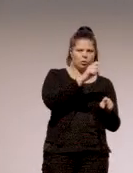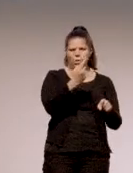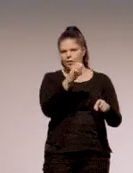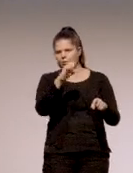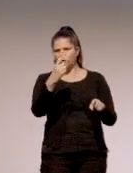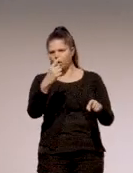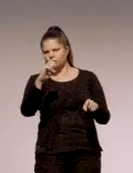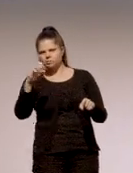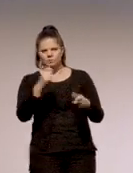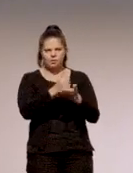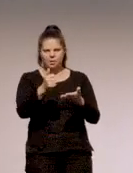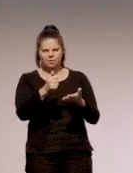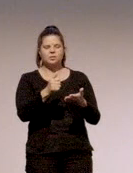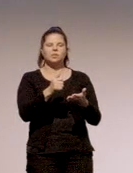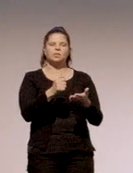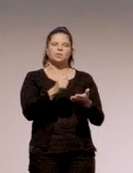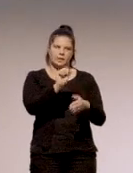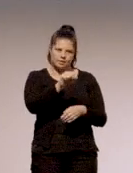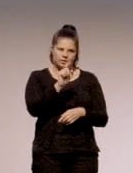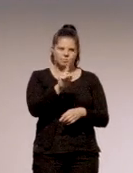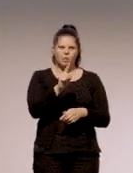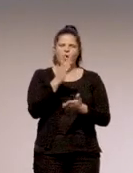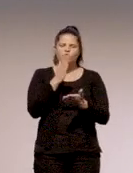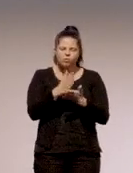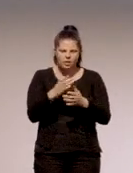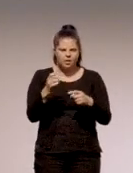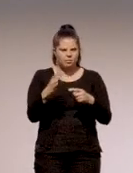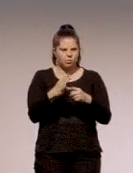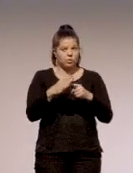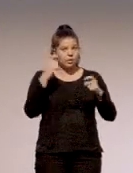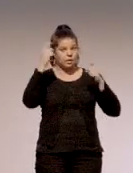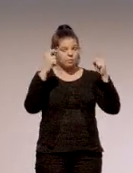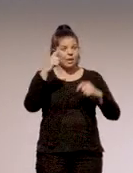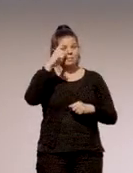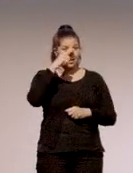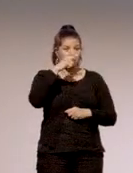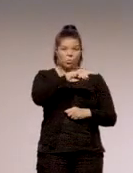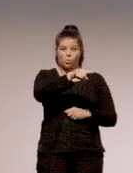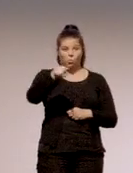but what it's really about at the heart is people and citizens. and we can't take our mind off that and that's why we've been really